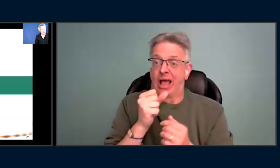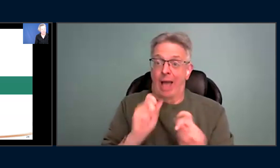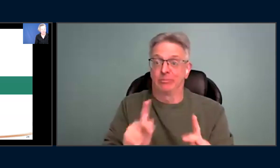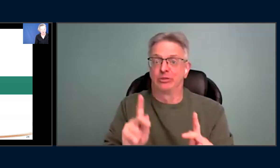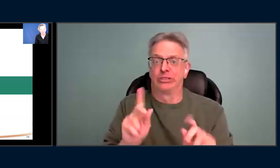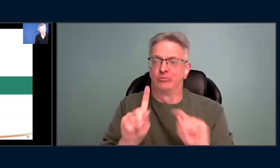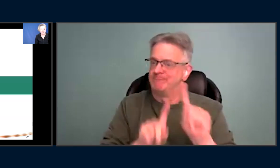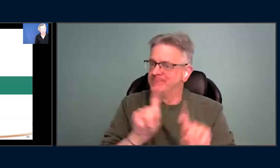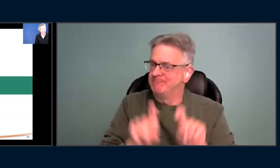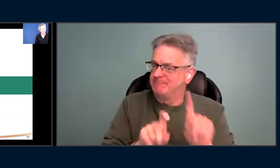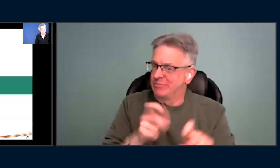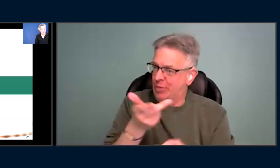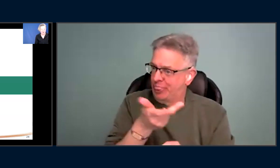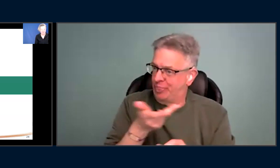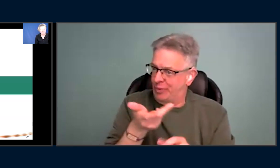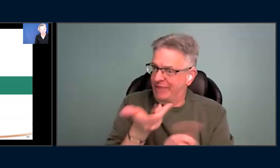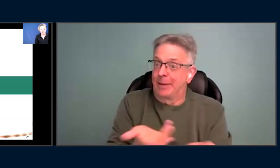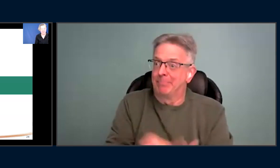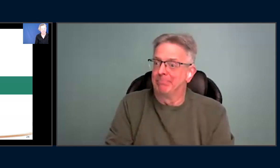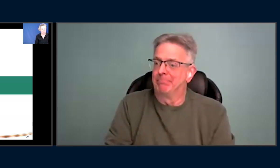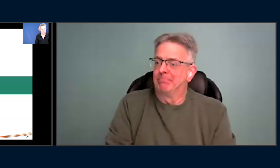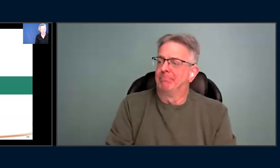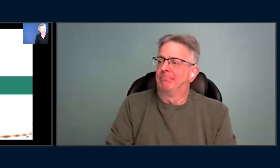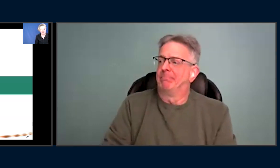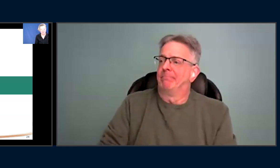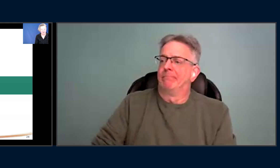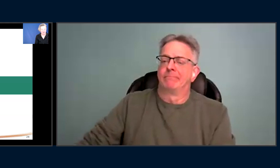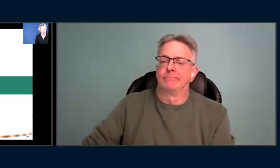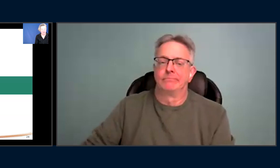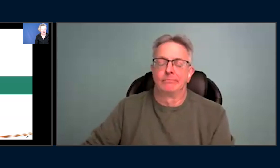Whatever one you'd like to do-- The chat is open. So this is your opportunity audience members,